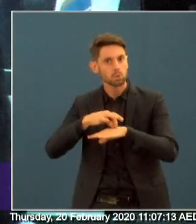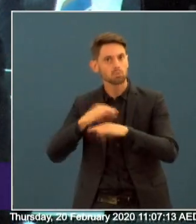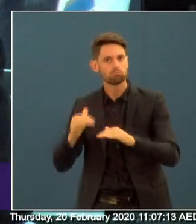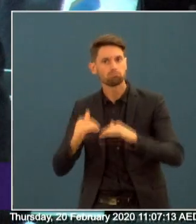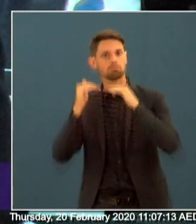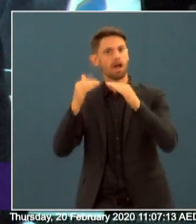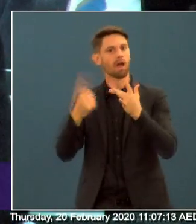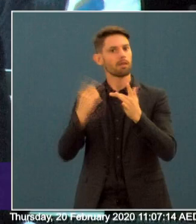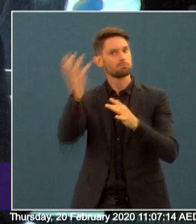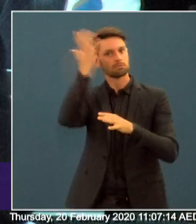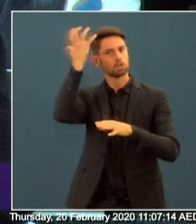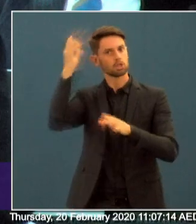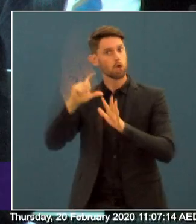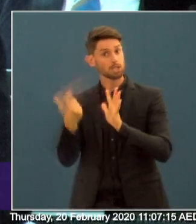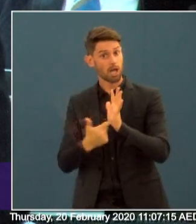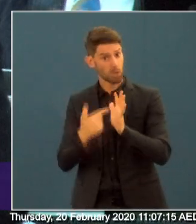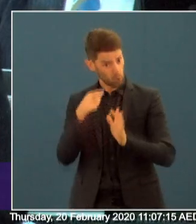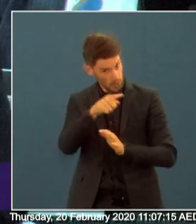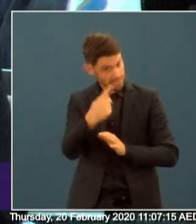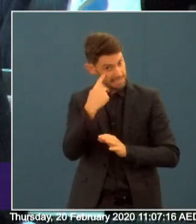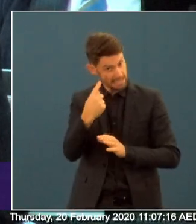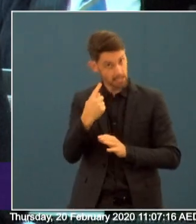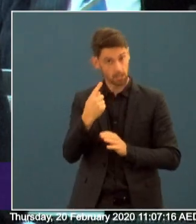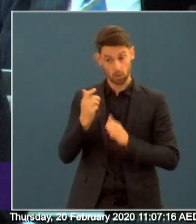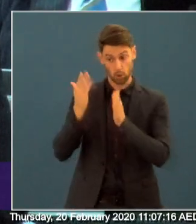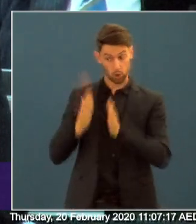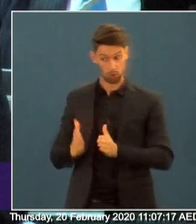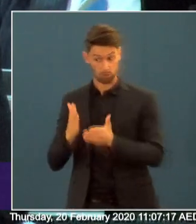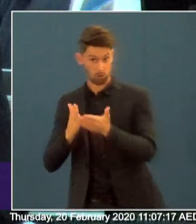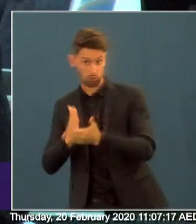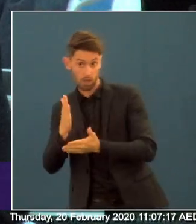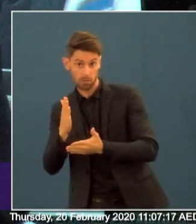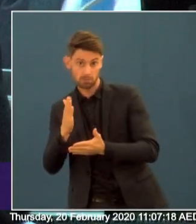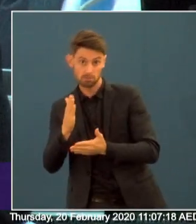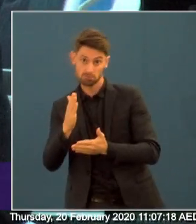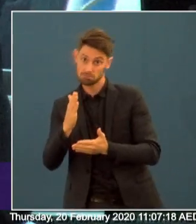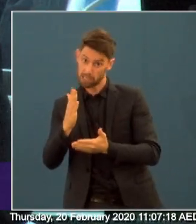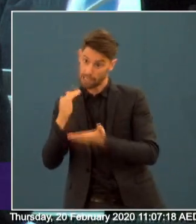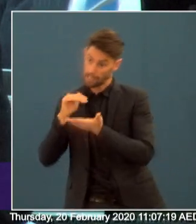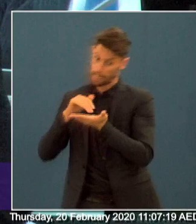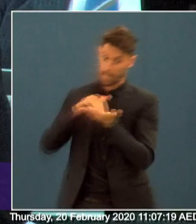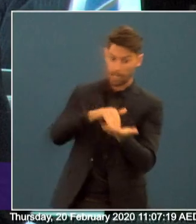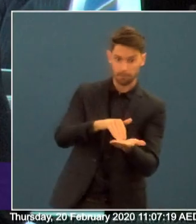do you see a human rights framework as having any relevance on the day-to-day delivery of those health services?